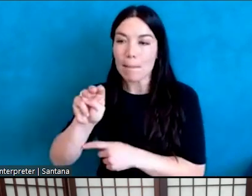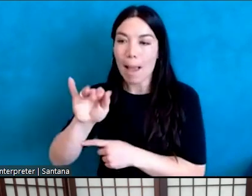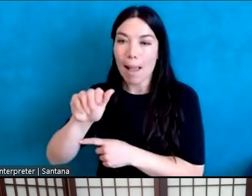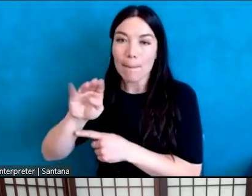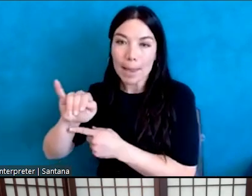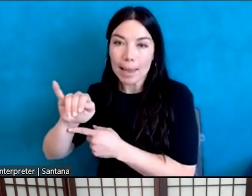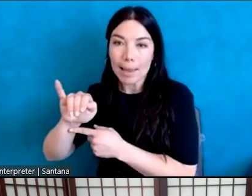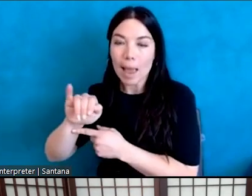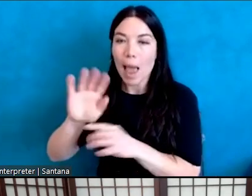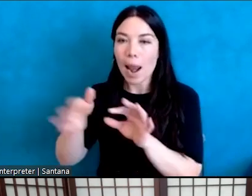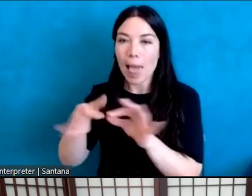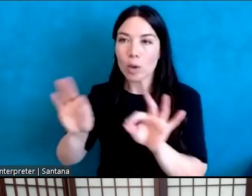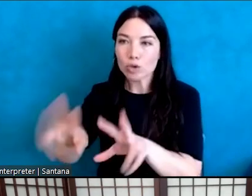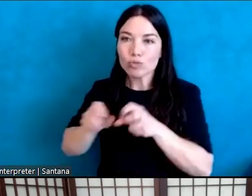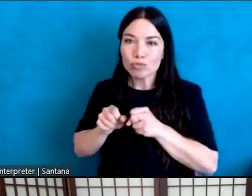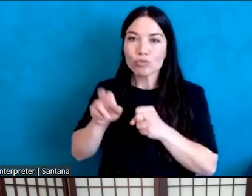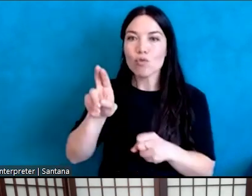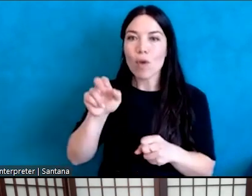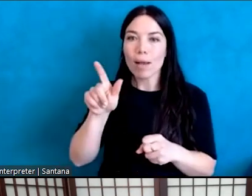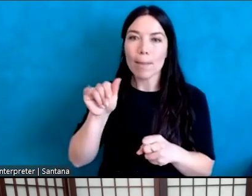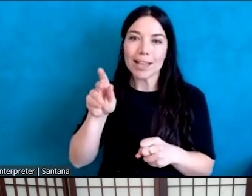I'll talk about settler colonialism in Native North America,